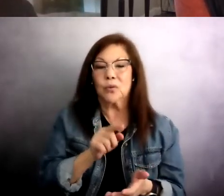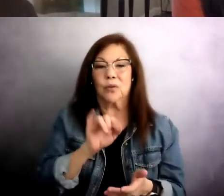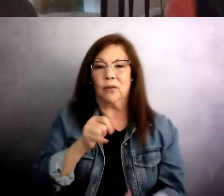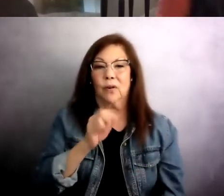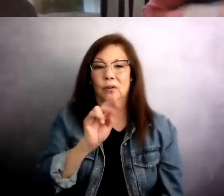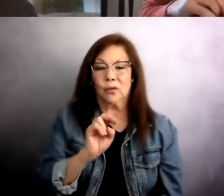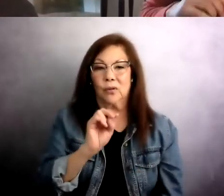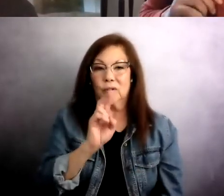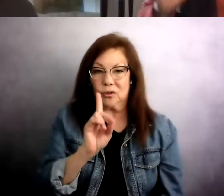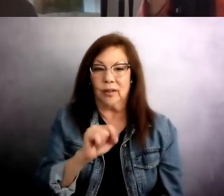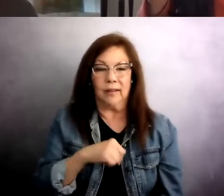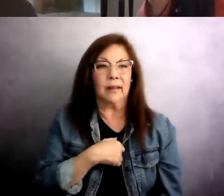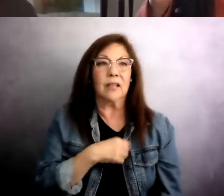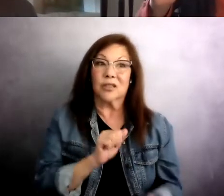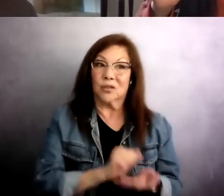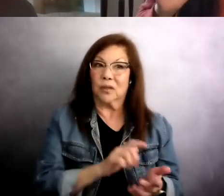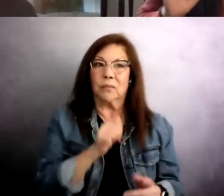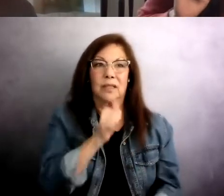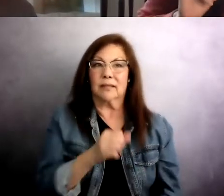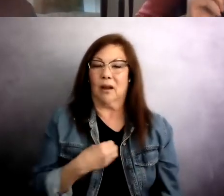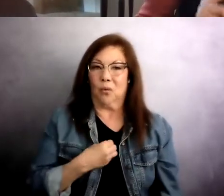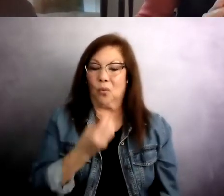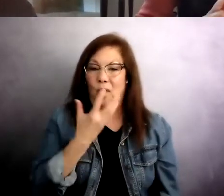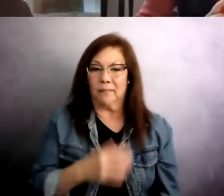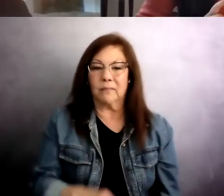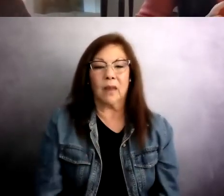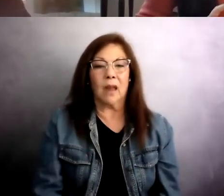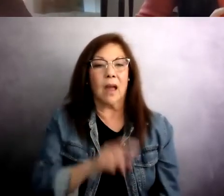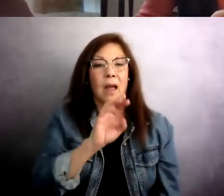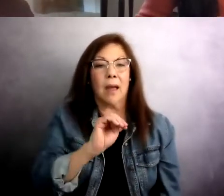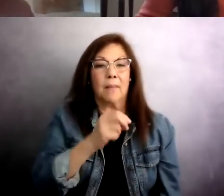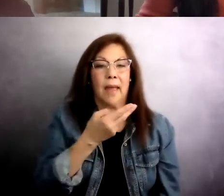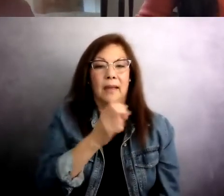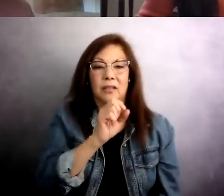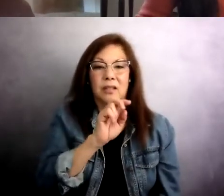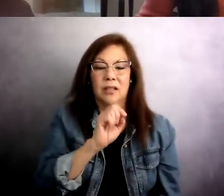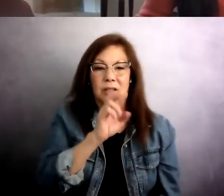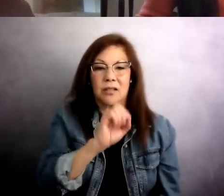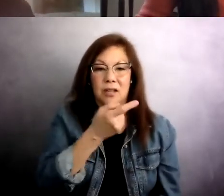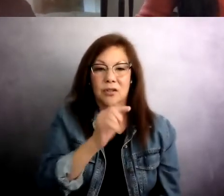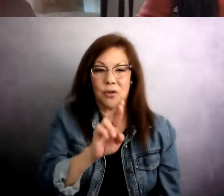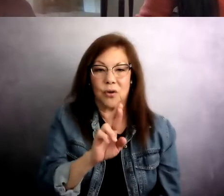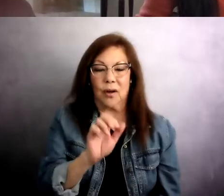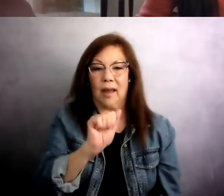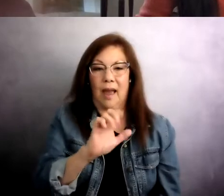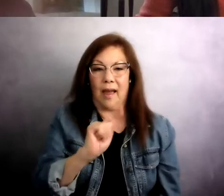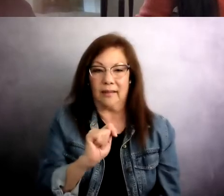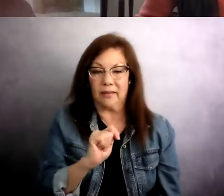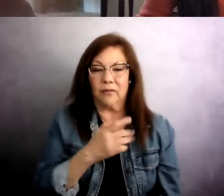is in white. I wanted to put the Manchester act in my work to serve create the sense of